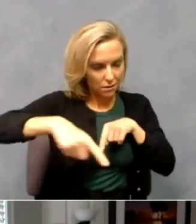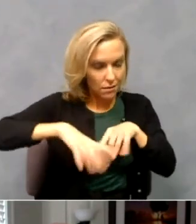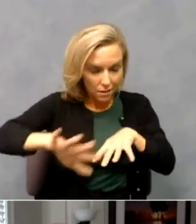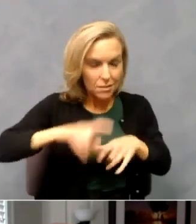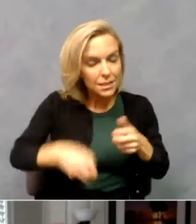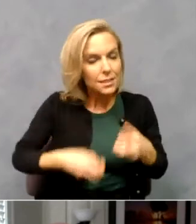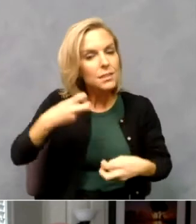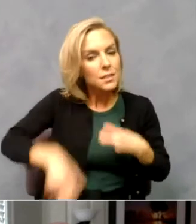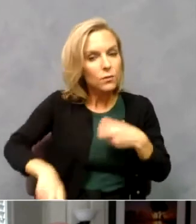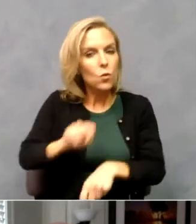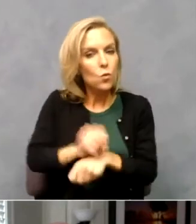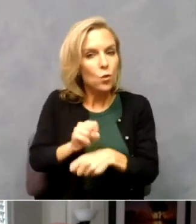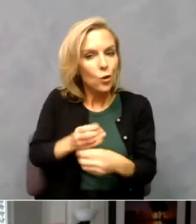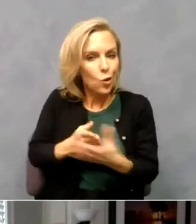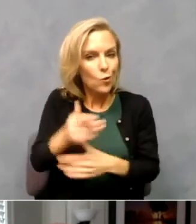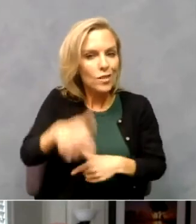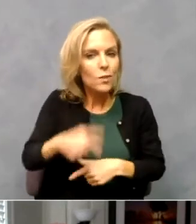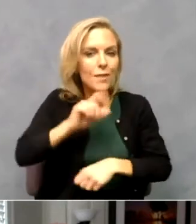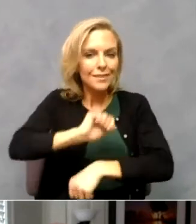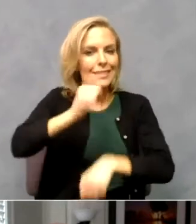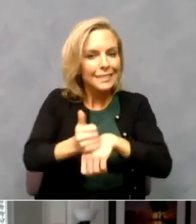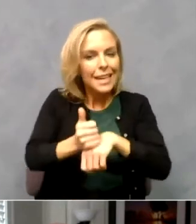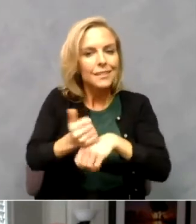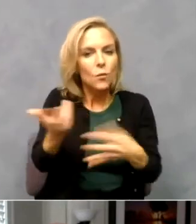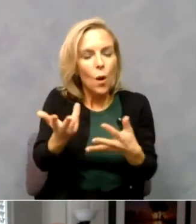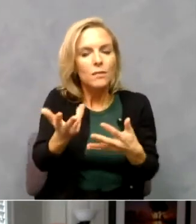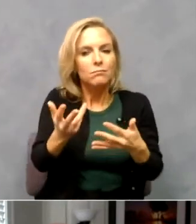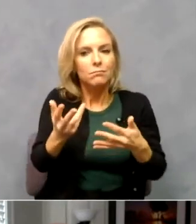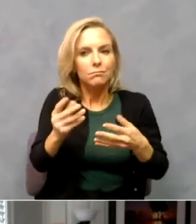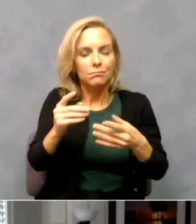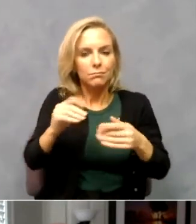we have to set priorities, and we have to set priorities in ways that give the